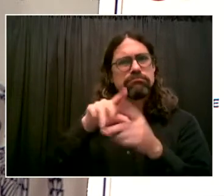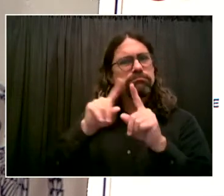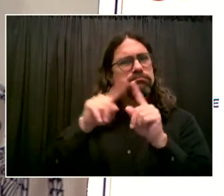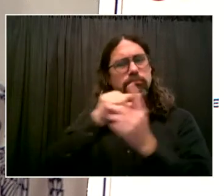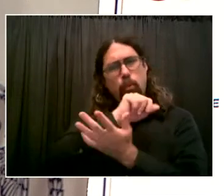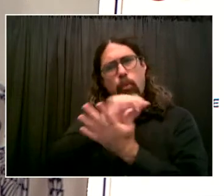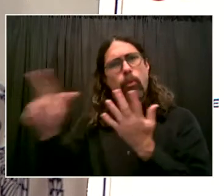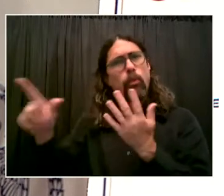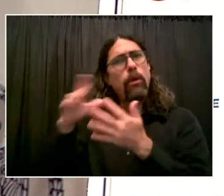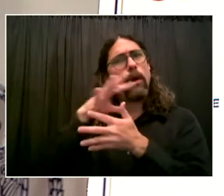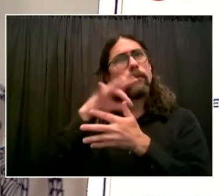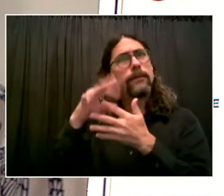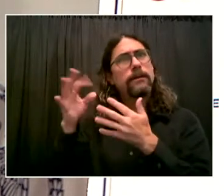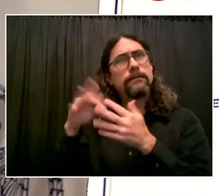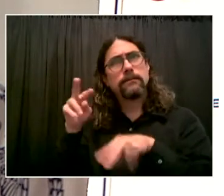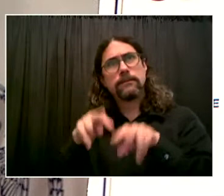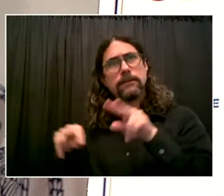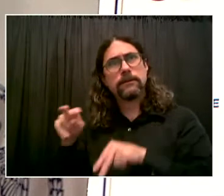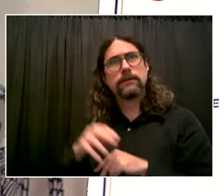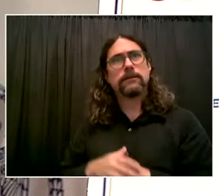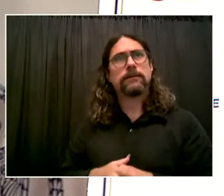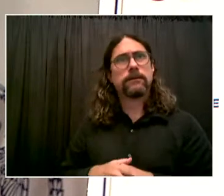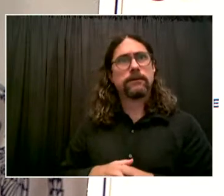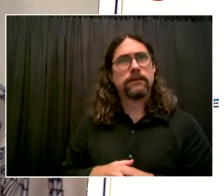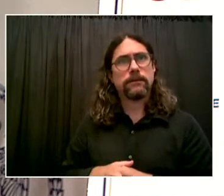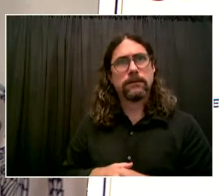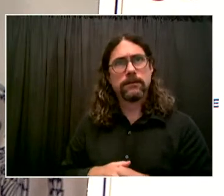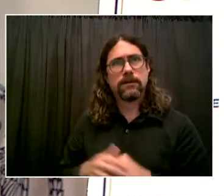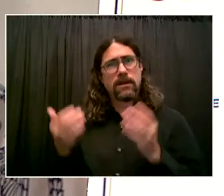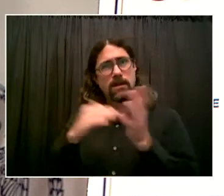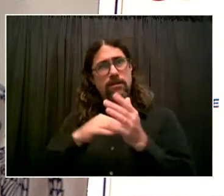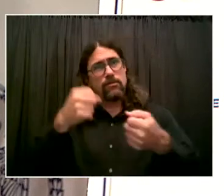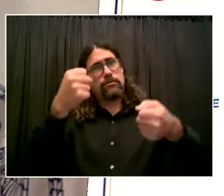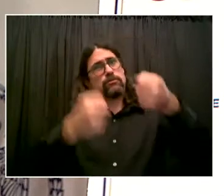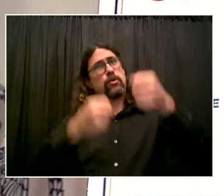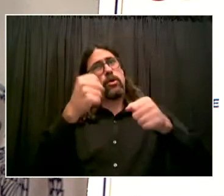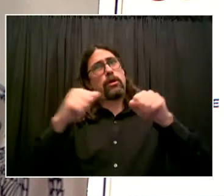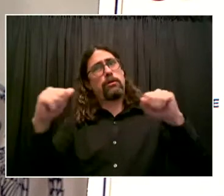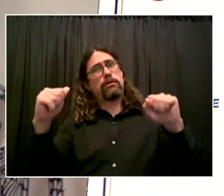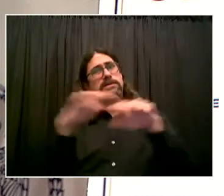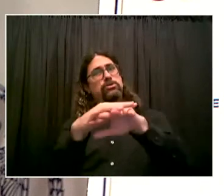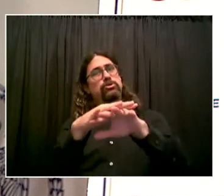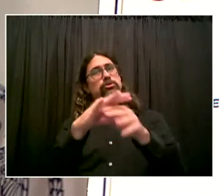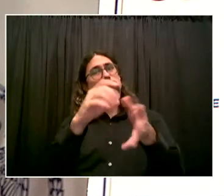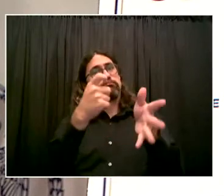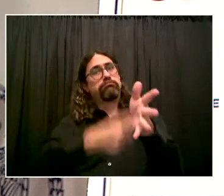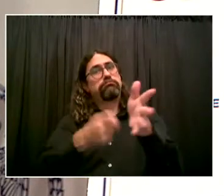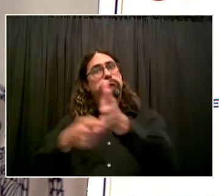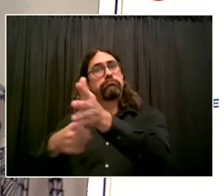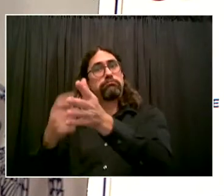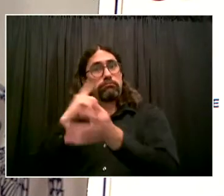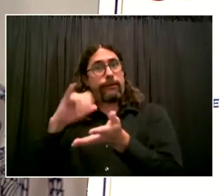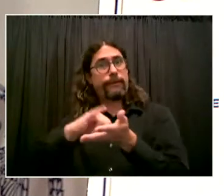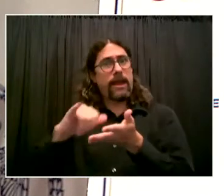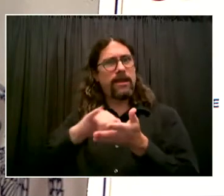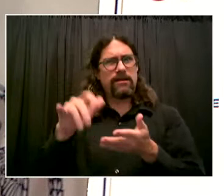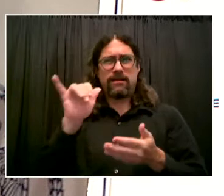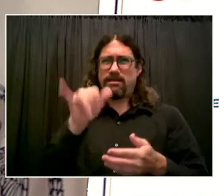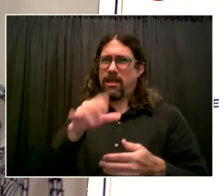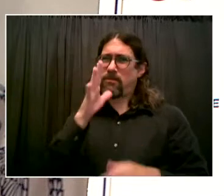VARIETY OF OTHER TOOLS BUT THE THING THAT WILL